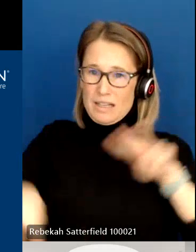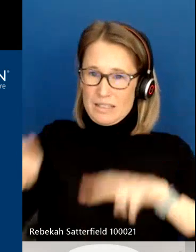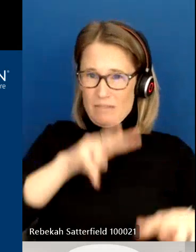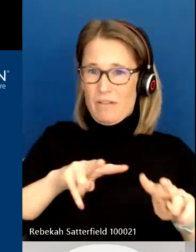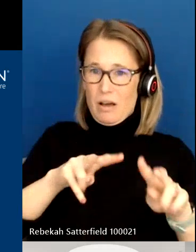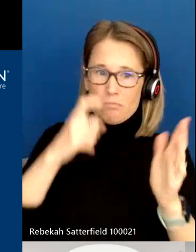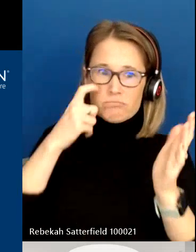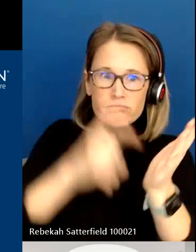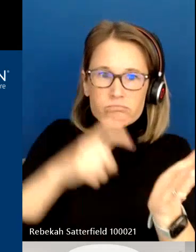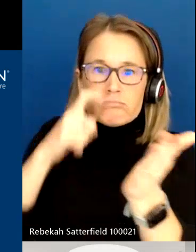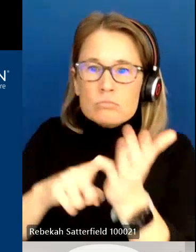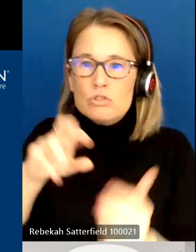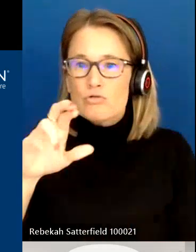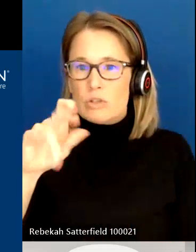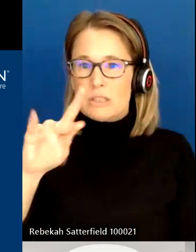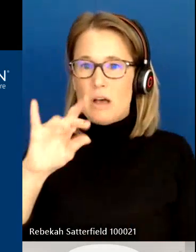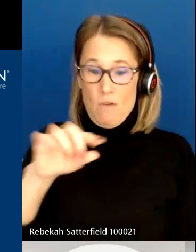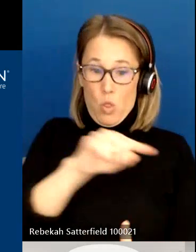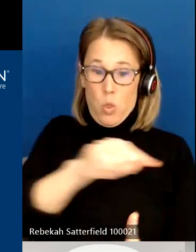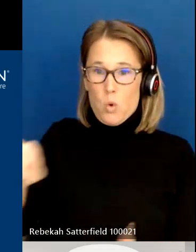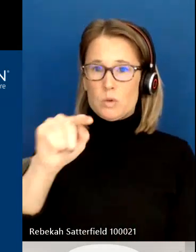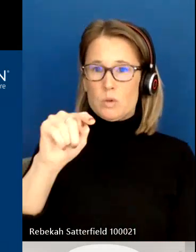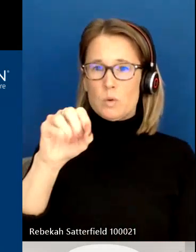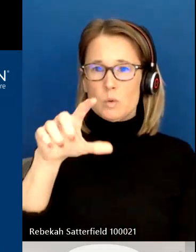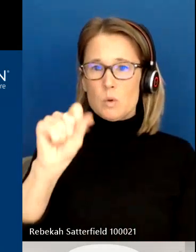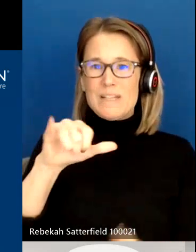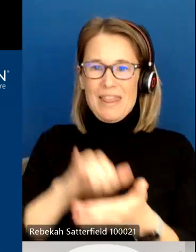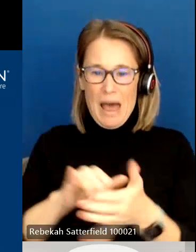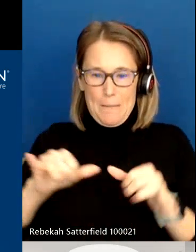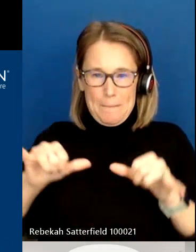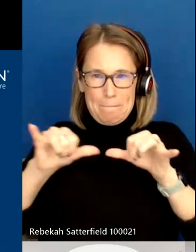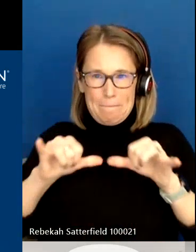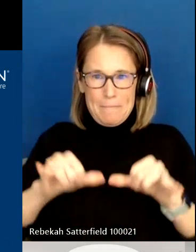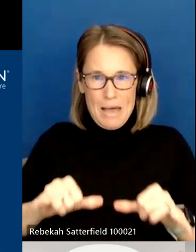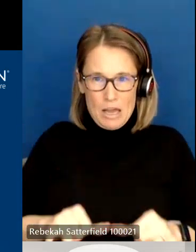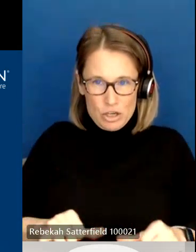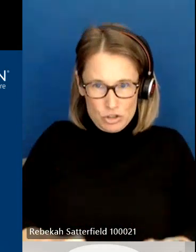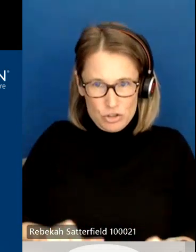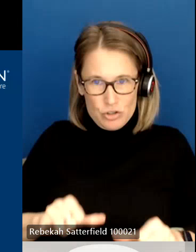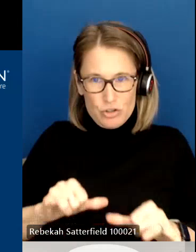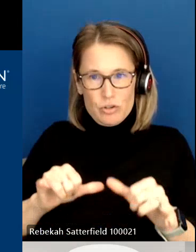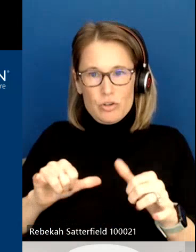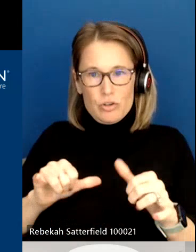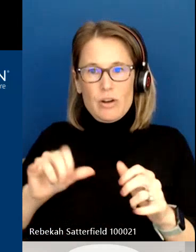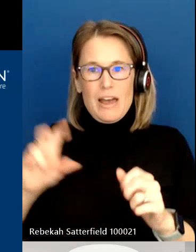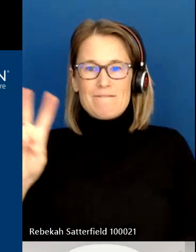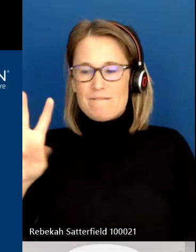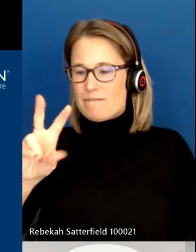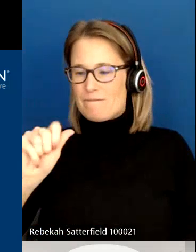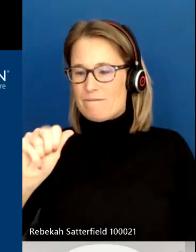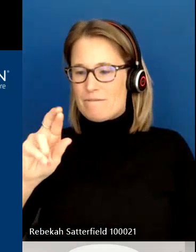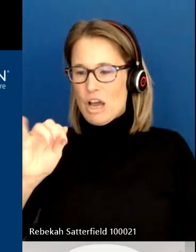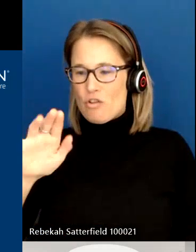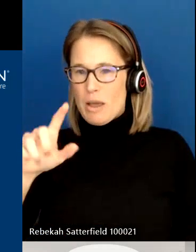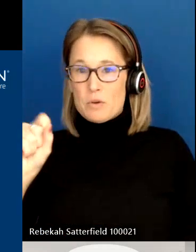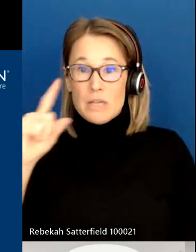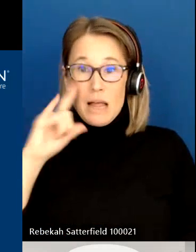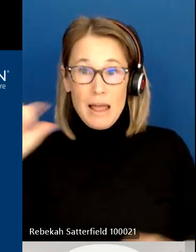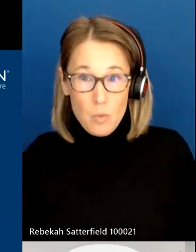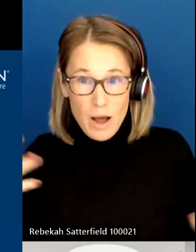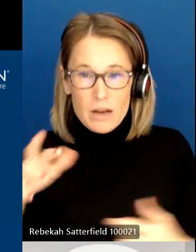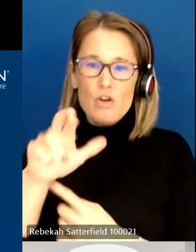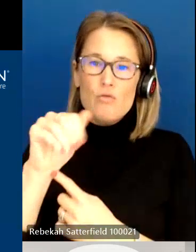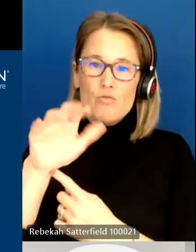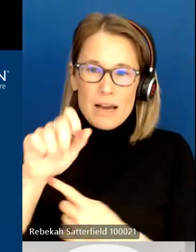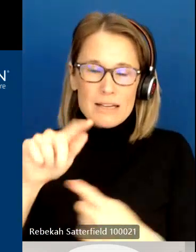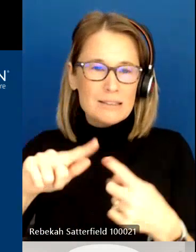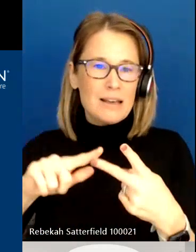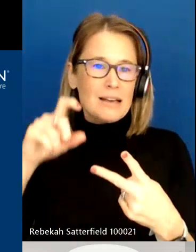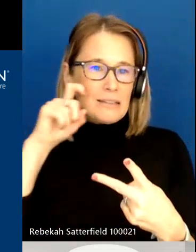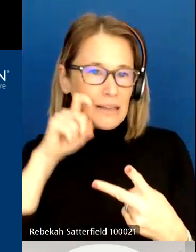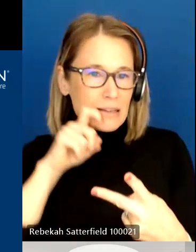that measure the variables associated with things like race national origin sex disability but